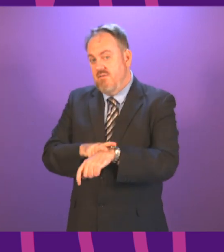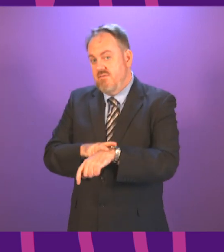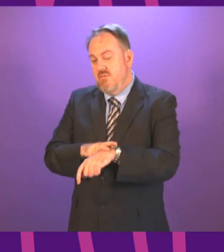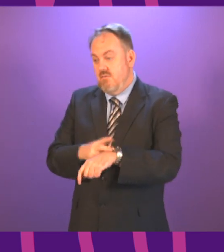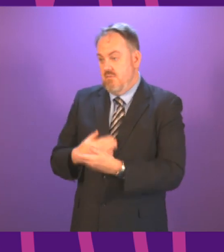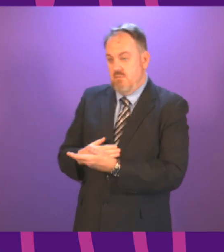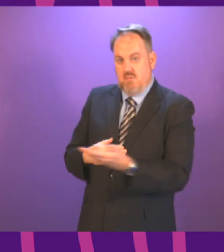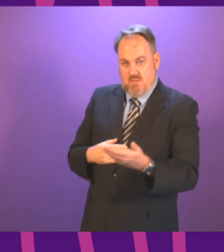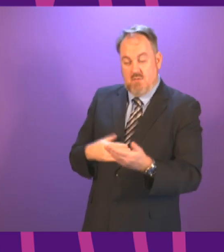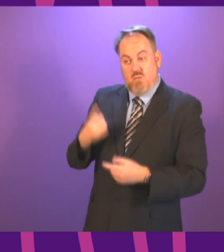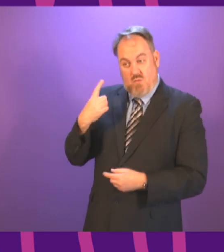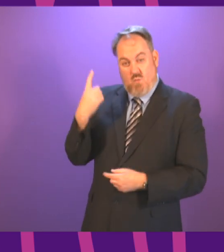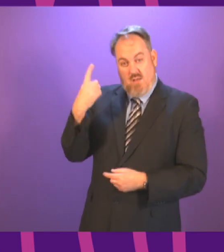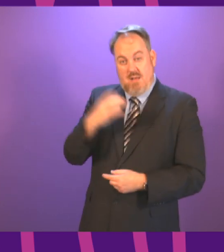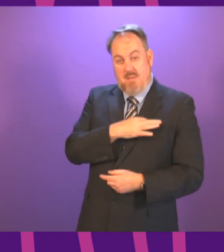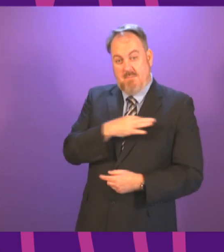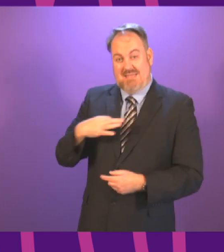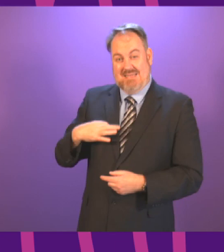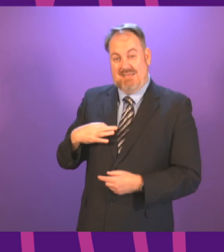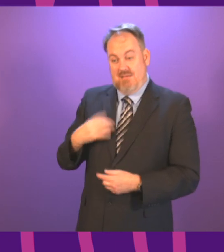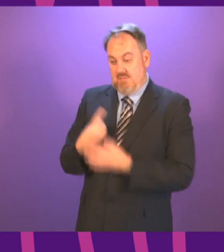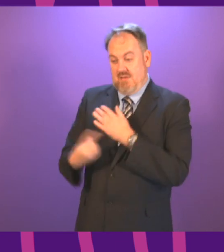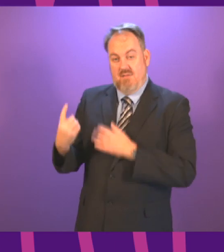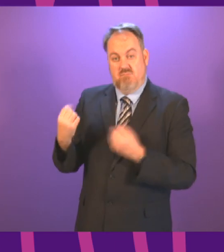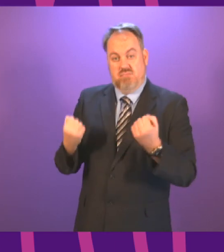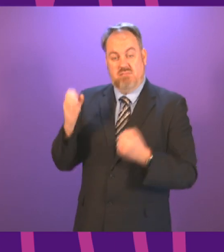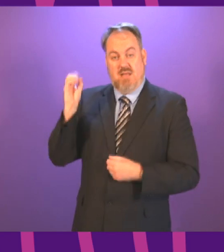received correspondence that I also got, from a concerned paramedic who highlighted the